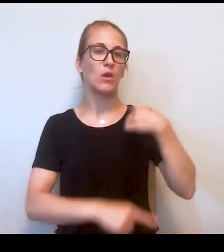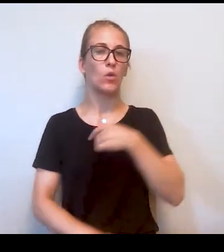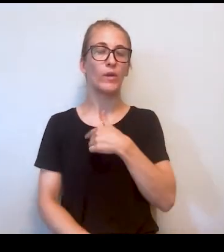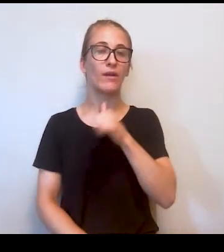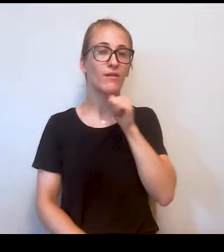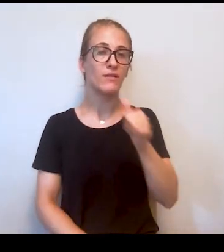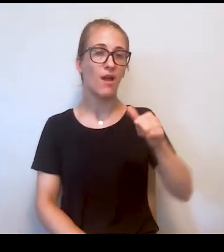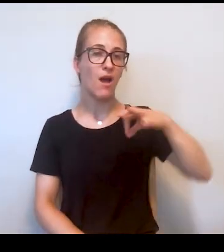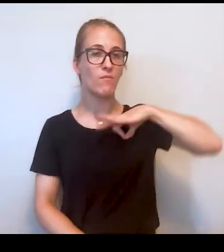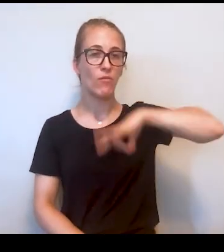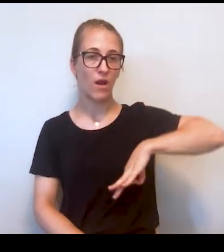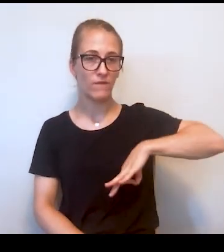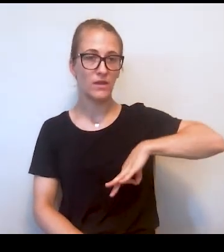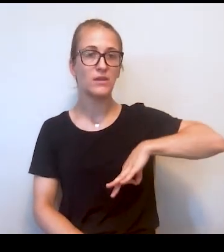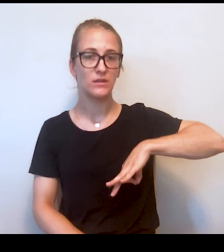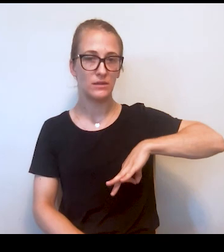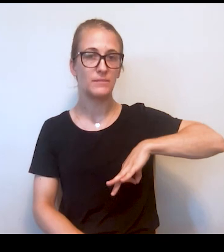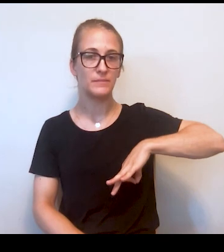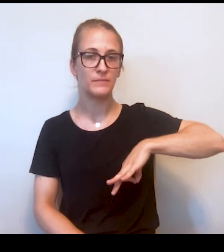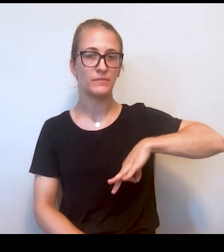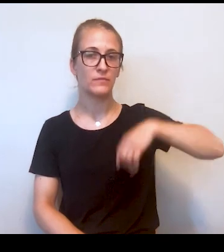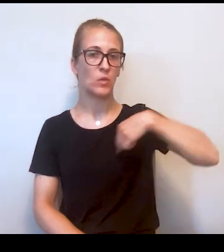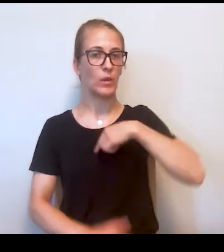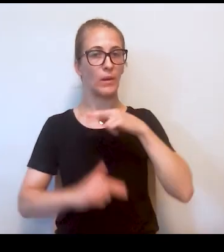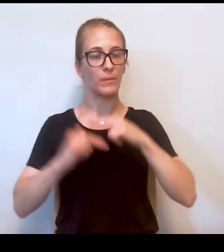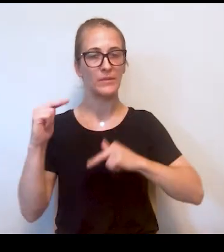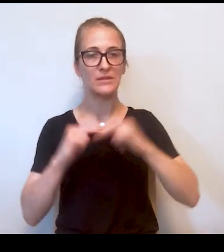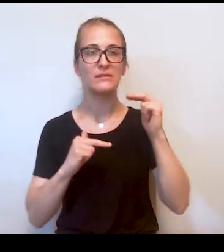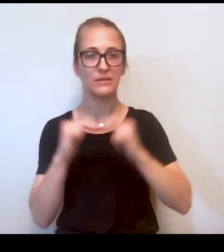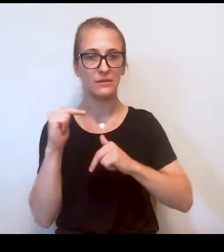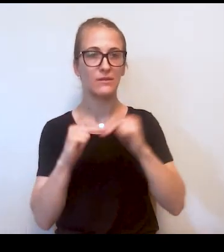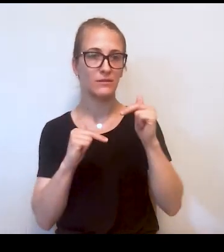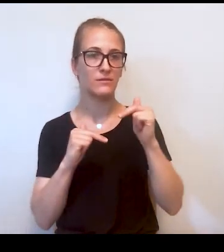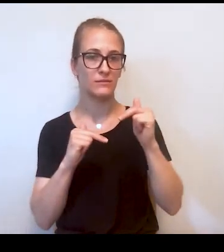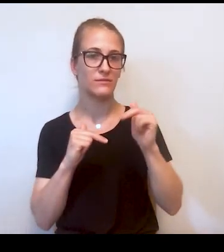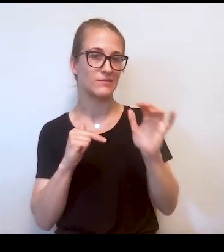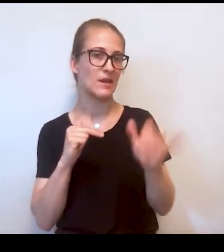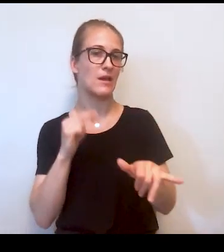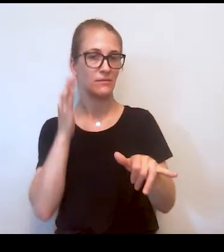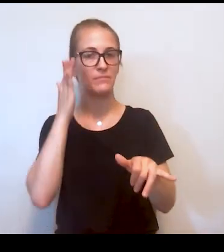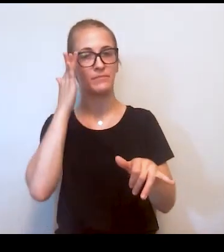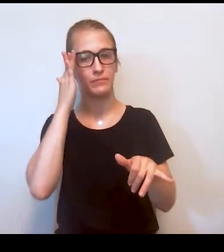So if people have consulting ideas or support that they can offer,